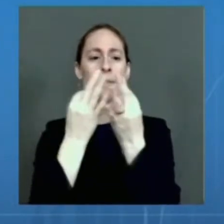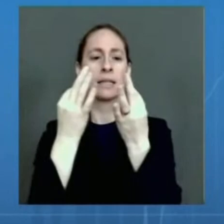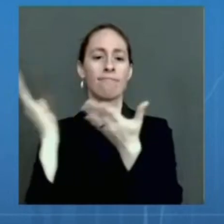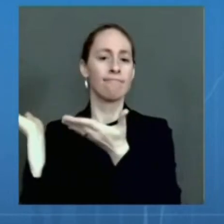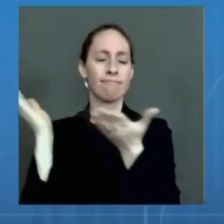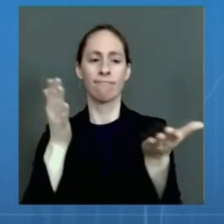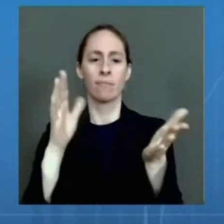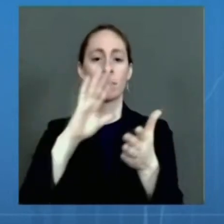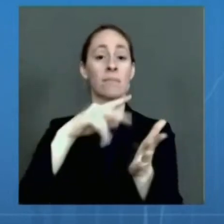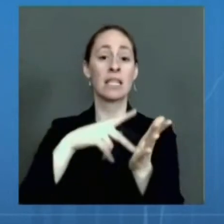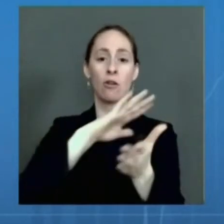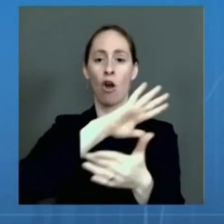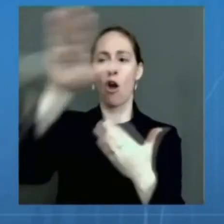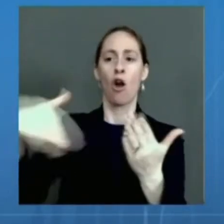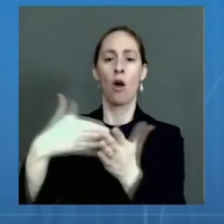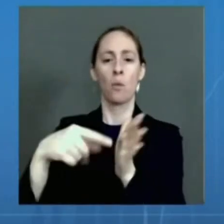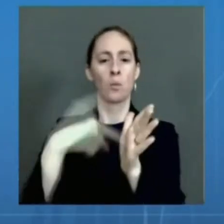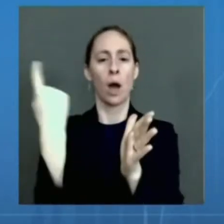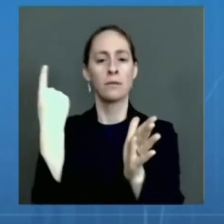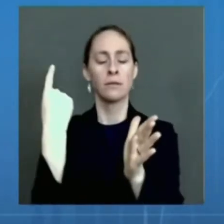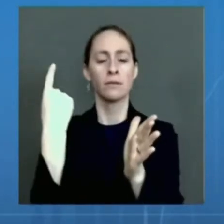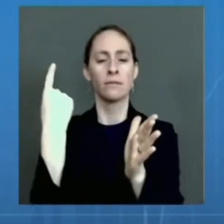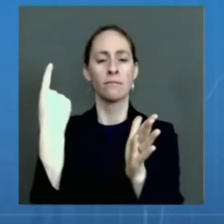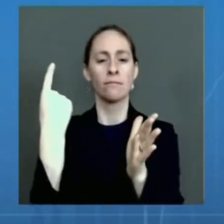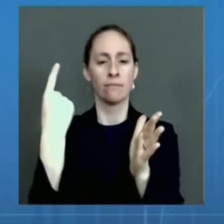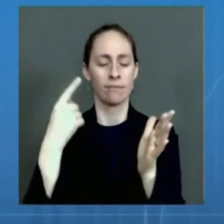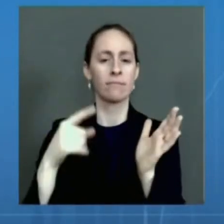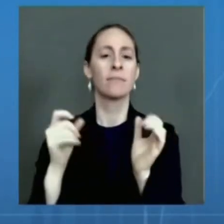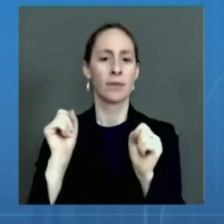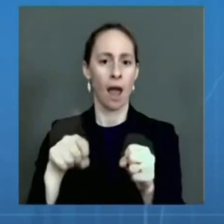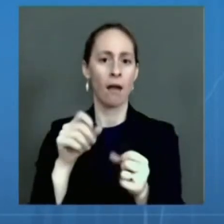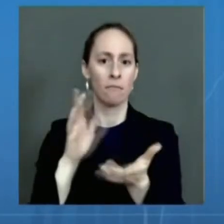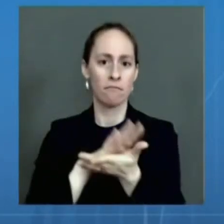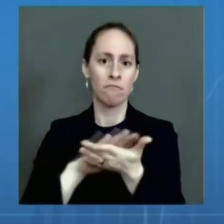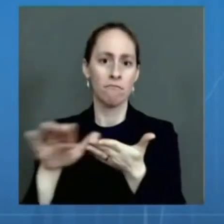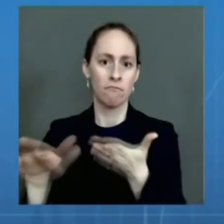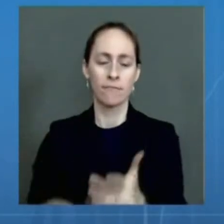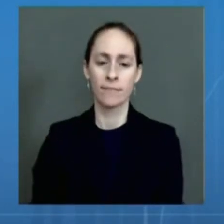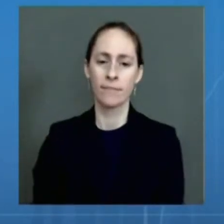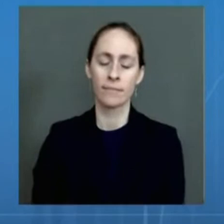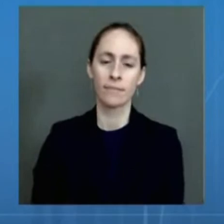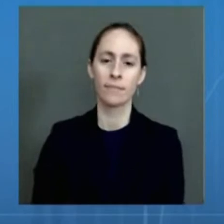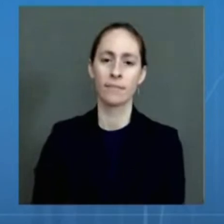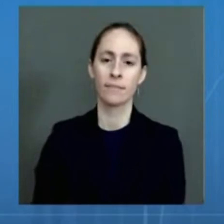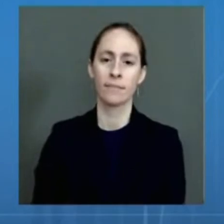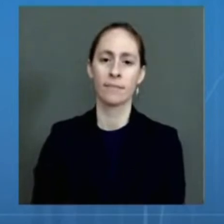WE'RE LAUNCHING FAMILY VACCINATION SITES WHERE PARENTS CAN GET BOOSTED WHERE THE FIRST